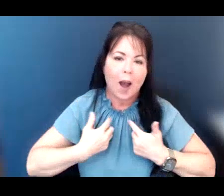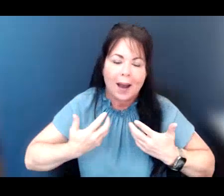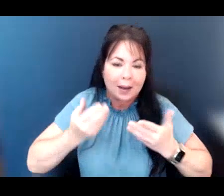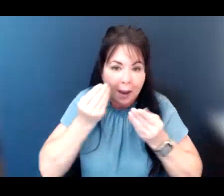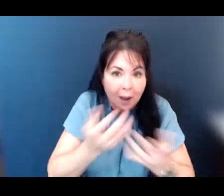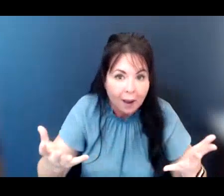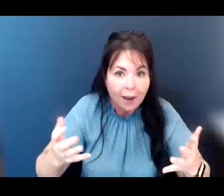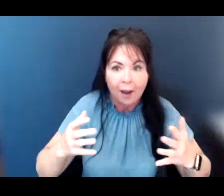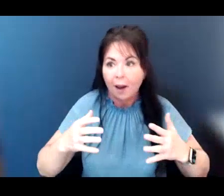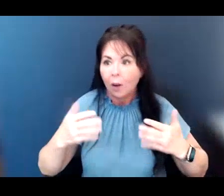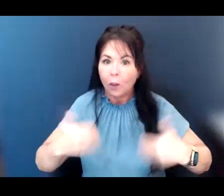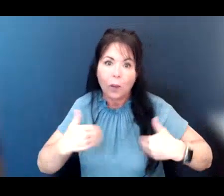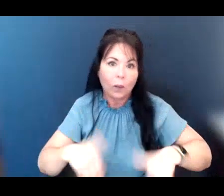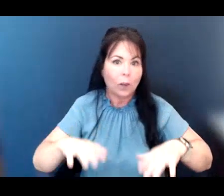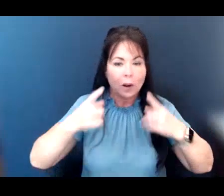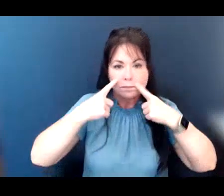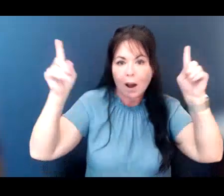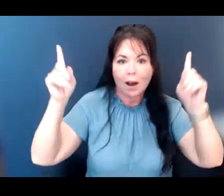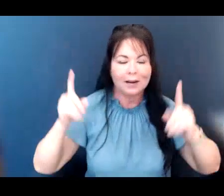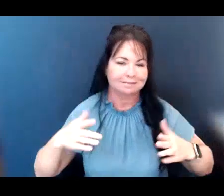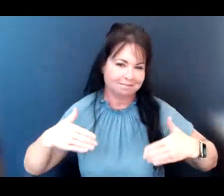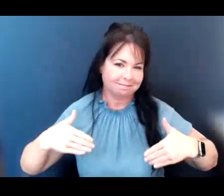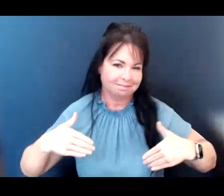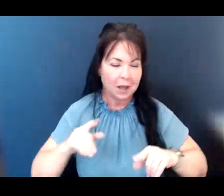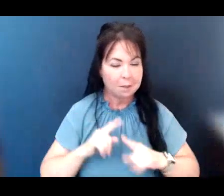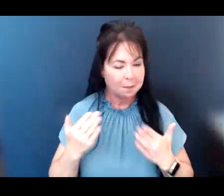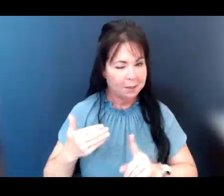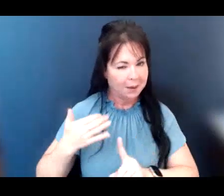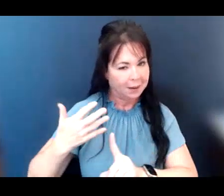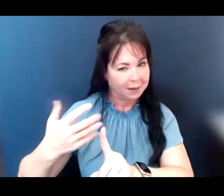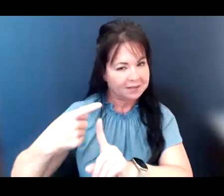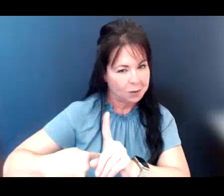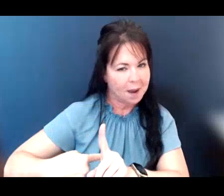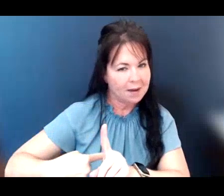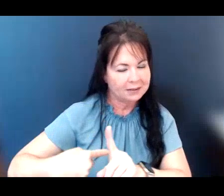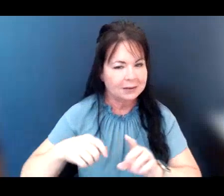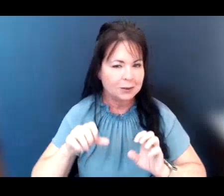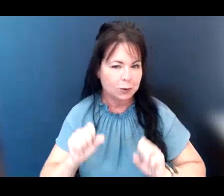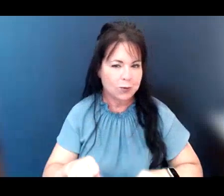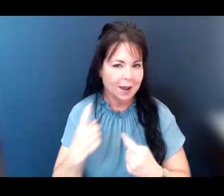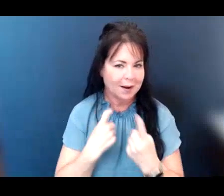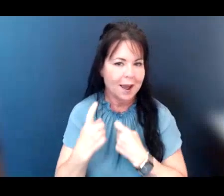And hopefully, I'll have some more examples to share with this one. Yeah.